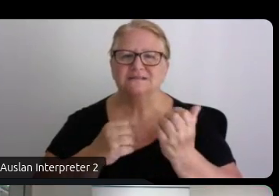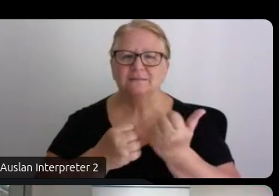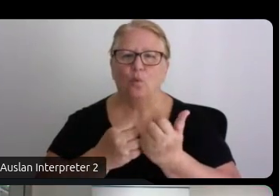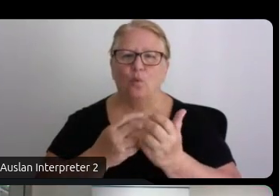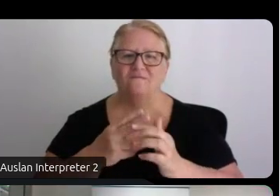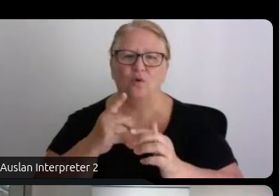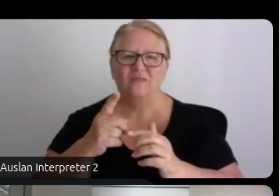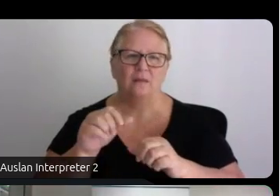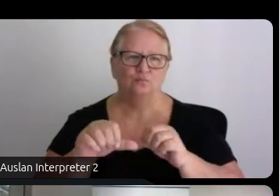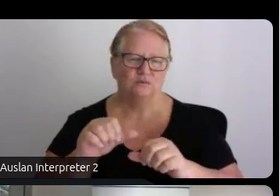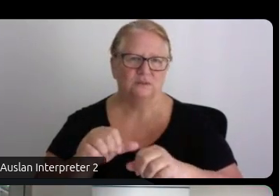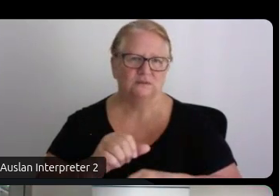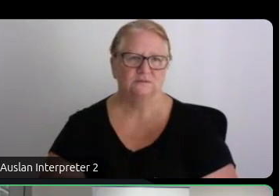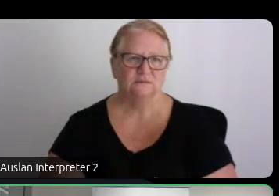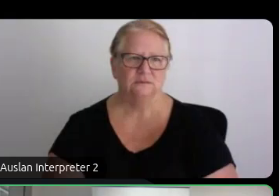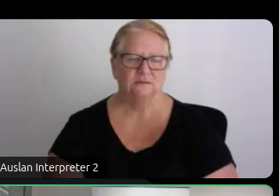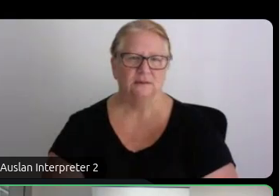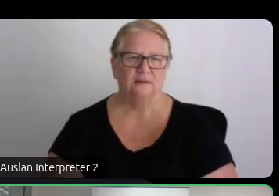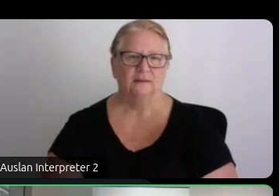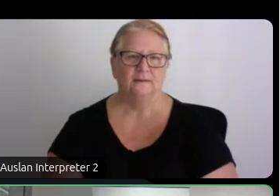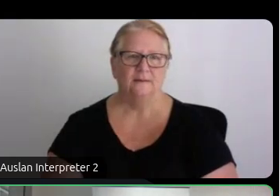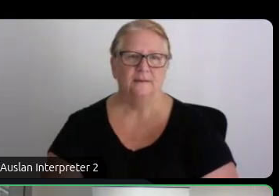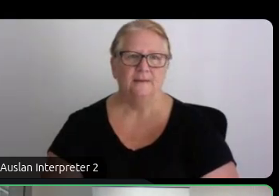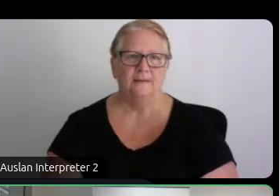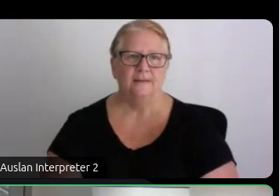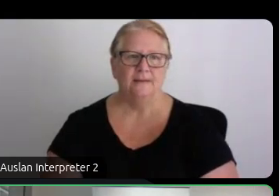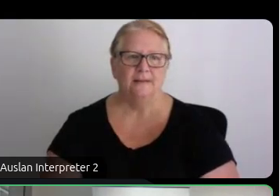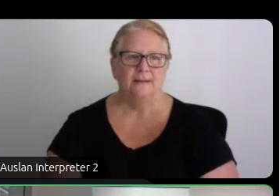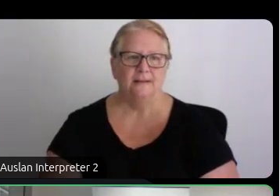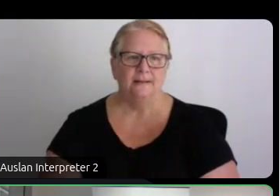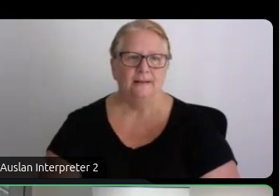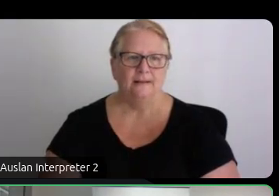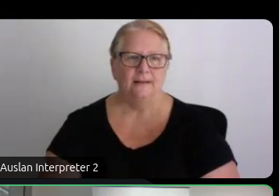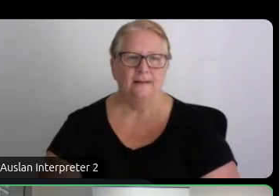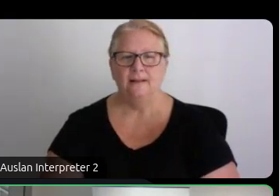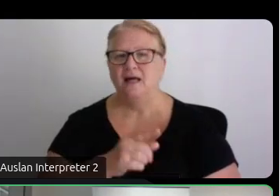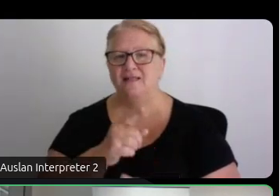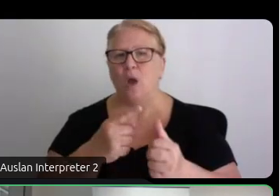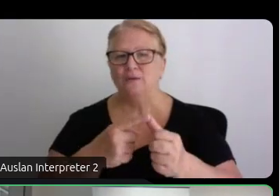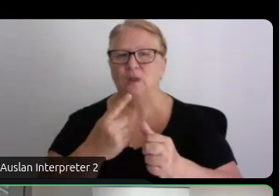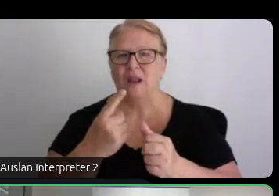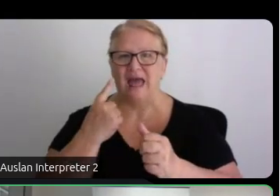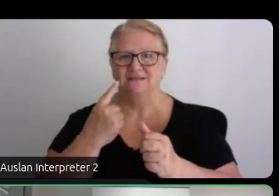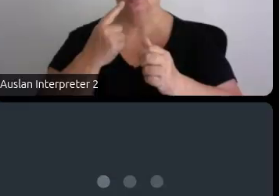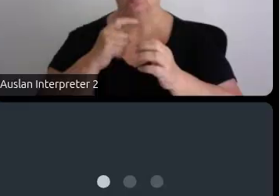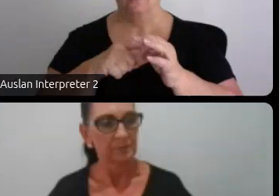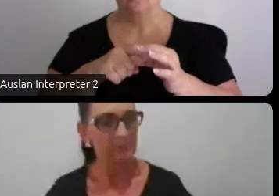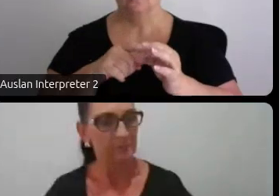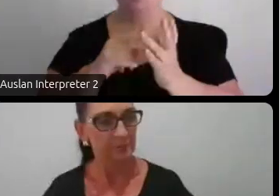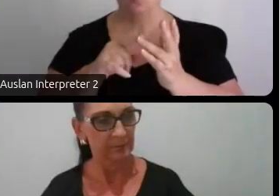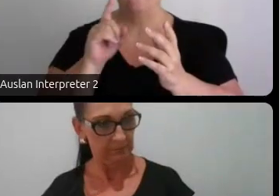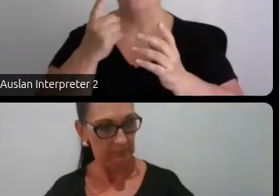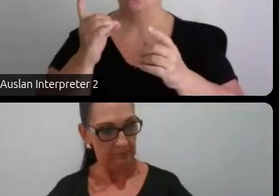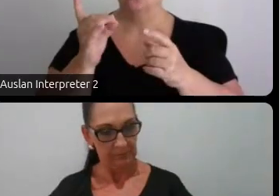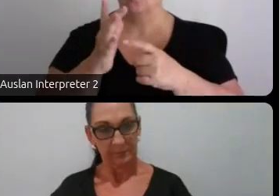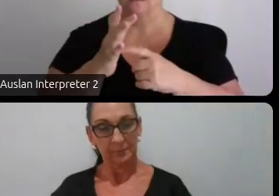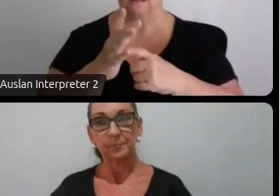Okay, so um hope this answers that last question. Um so the first criteria and this is a new one